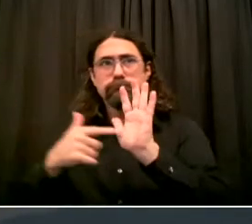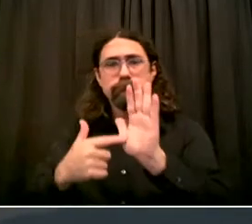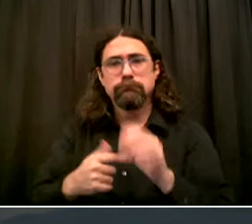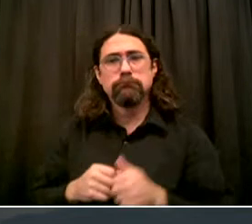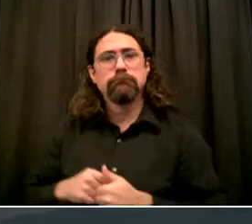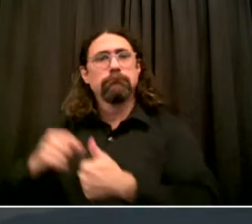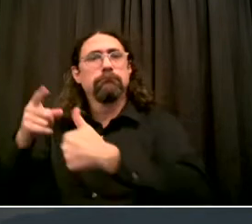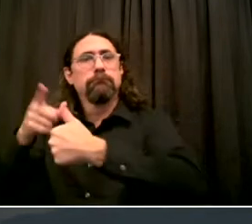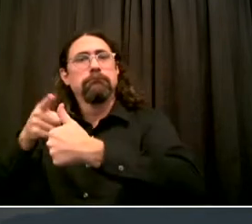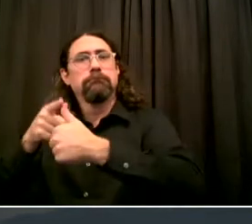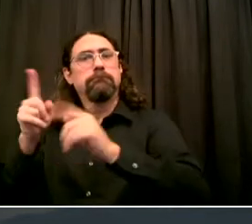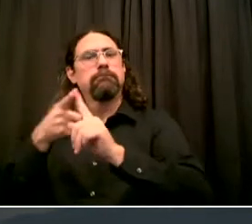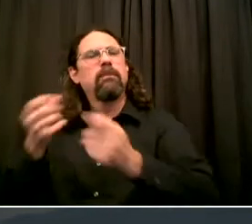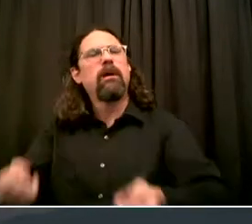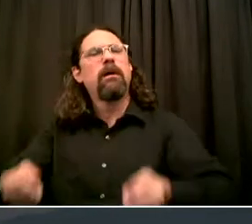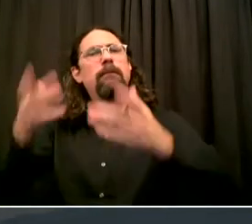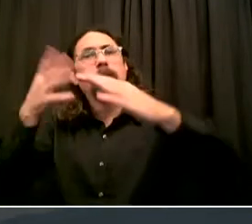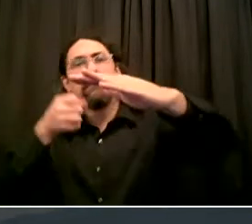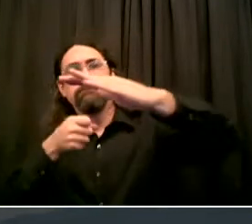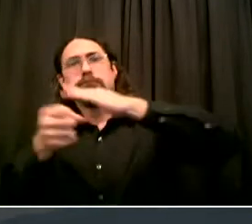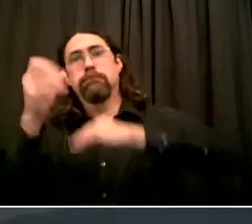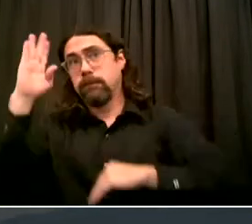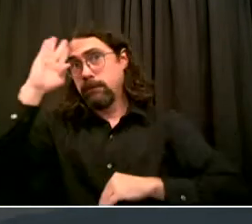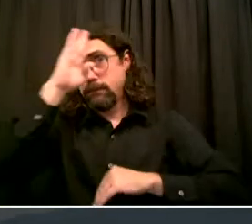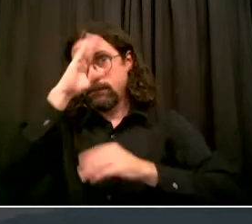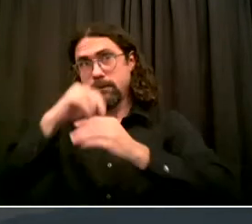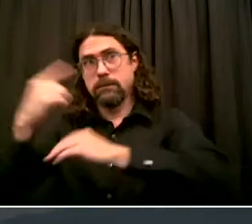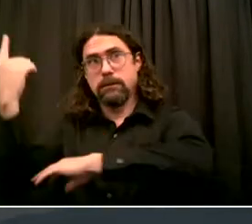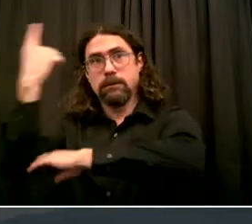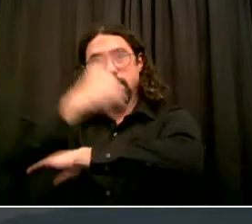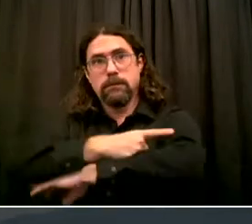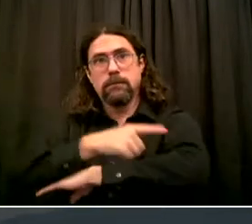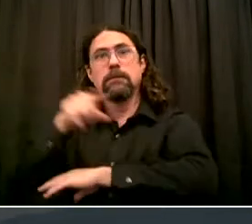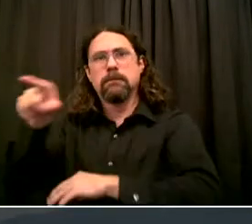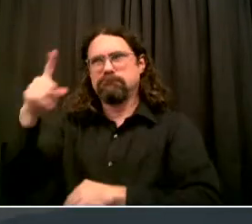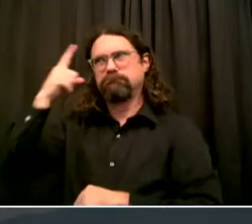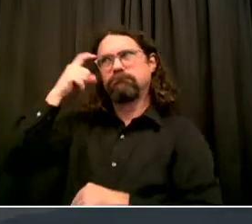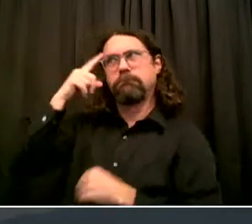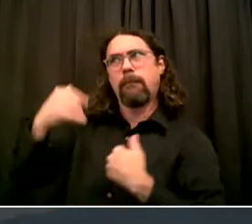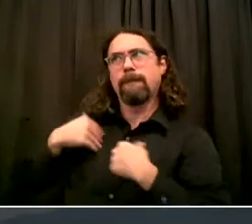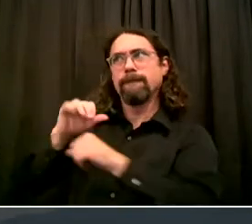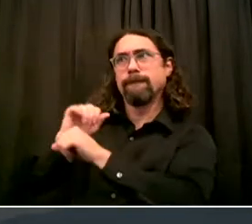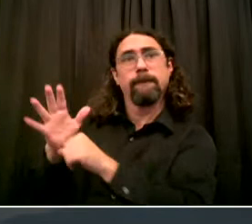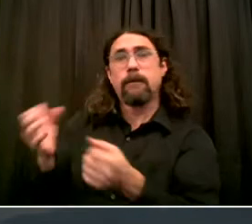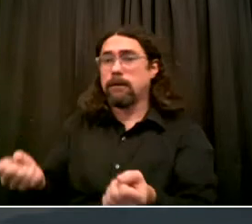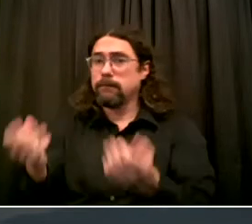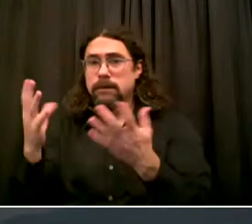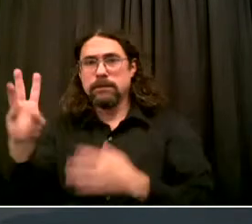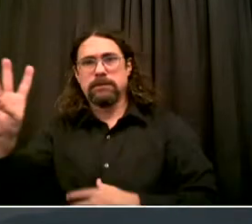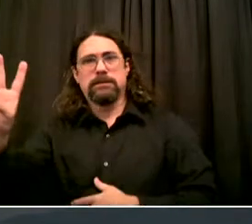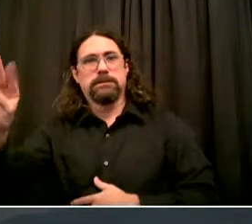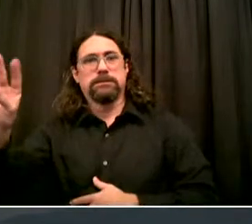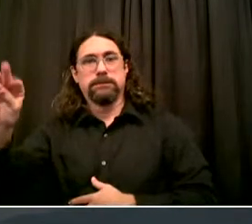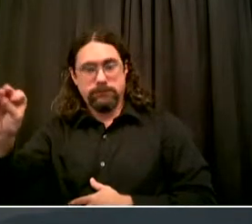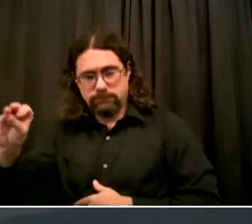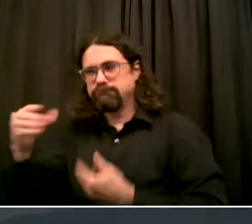PEOPOPLE ADMIMITTED TO NEW YORK CITY HOSPITALS FOROR A SUSPECTED COVIVID- 19 THAT THRESHOLD IS 200